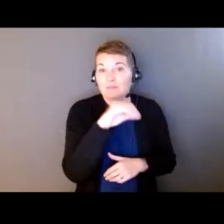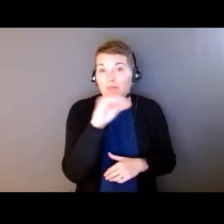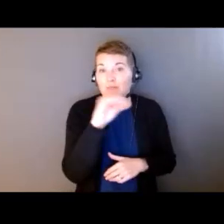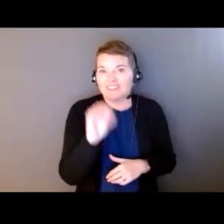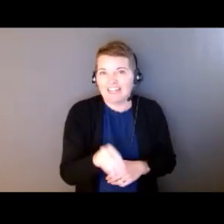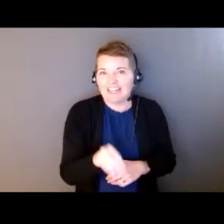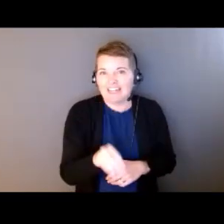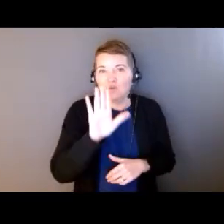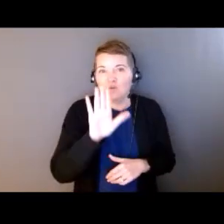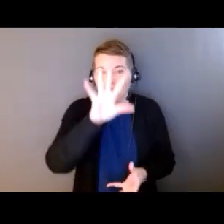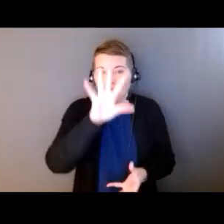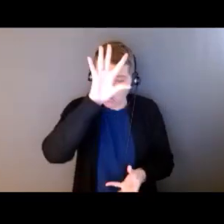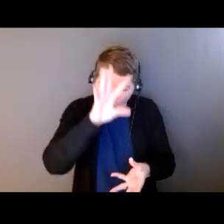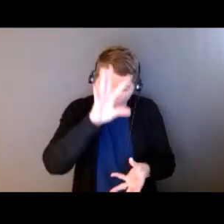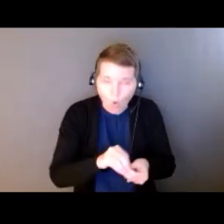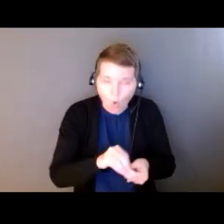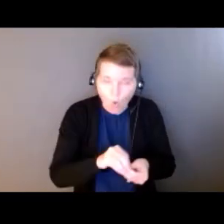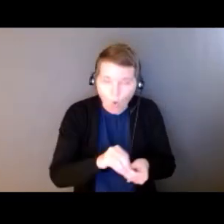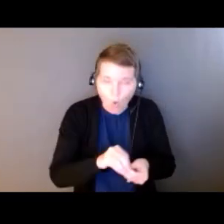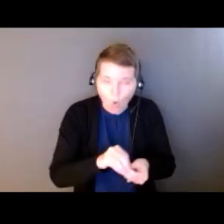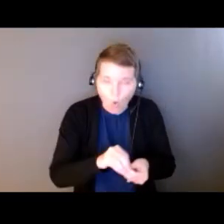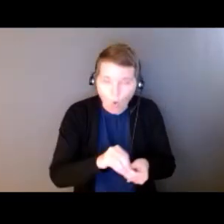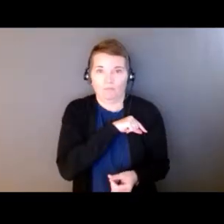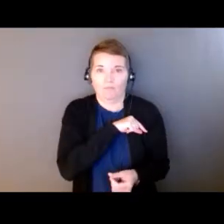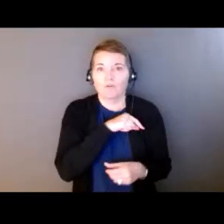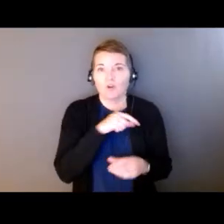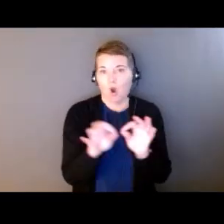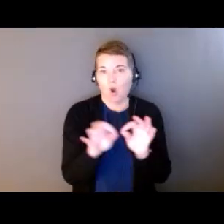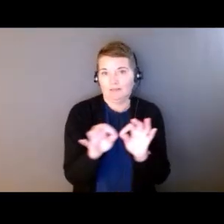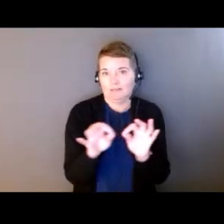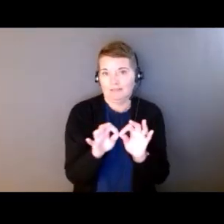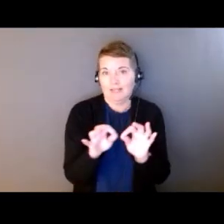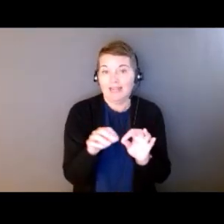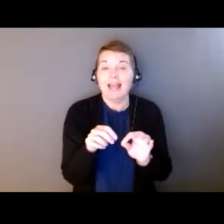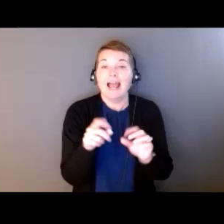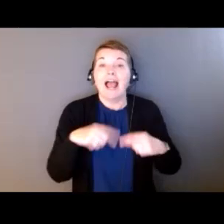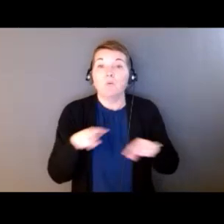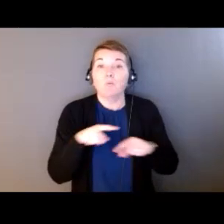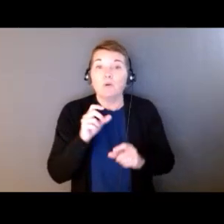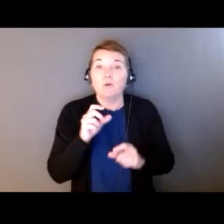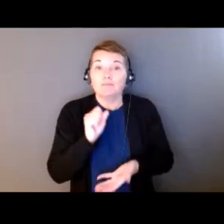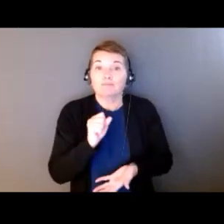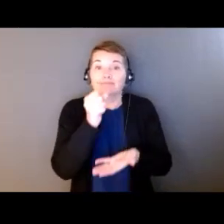costs, and you can receive up to a maximum of $400,000 per calendar year